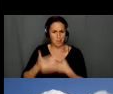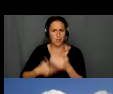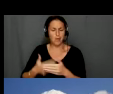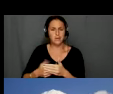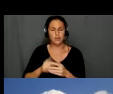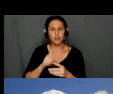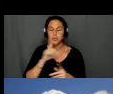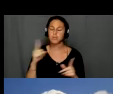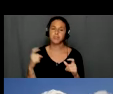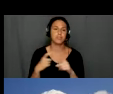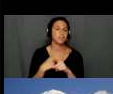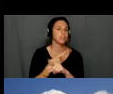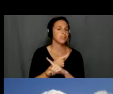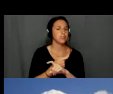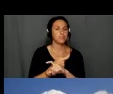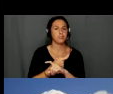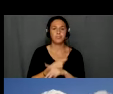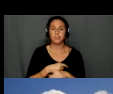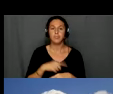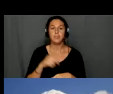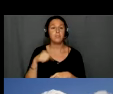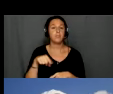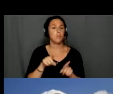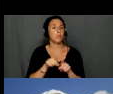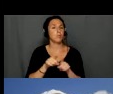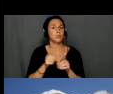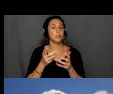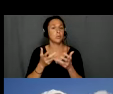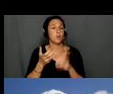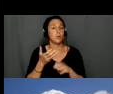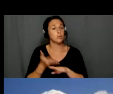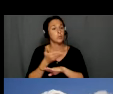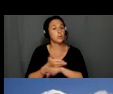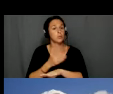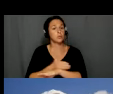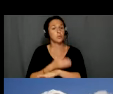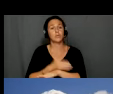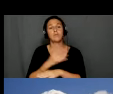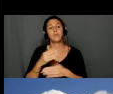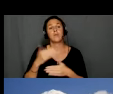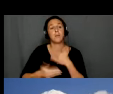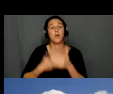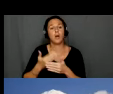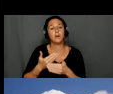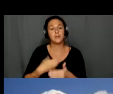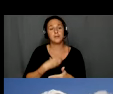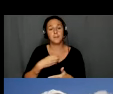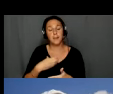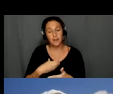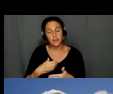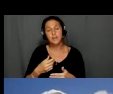because the process is very complicated. They also want to improve the process of complaints because sometimes they make a